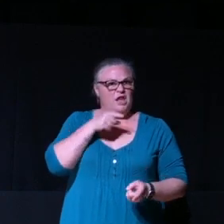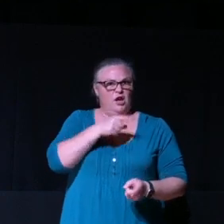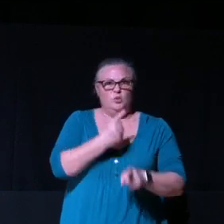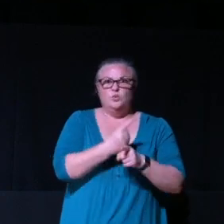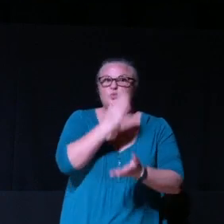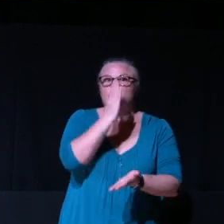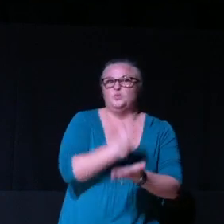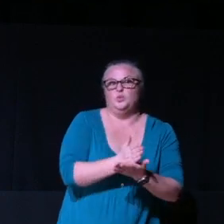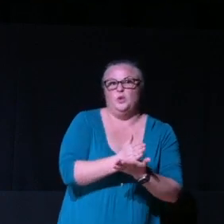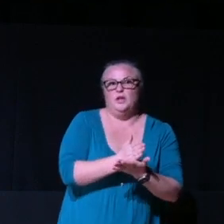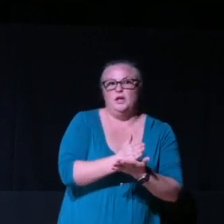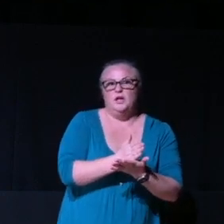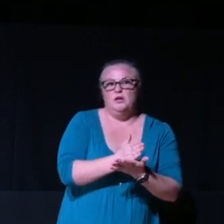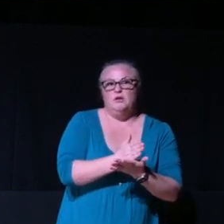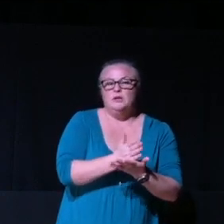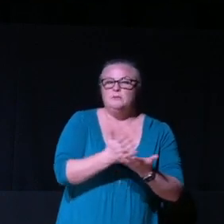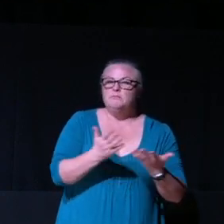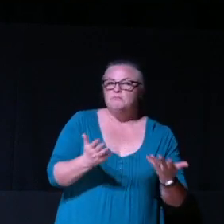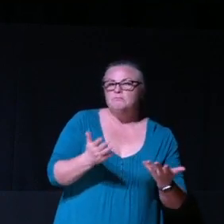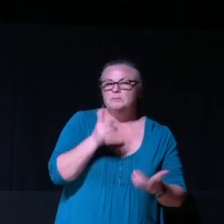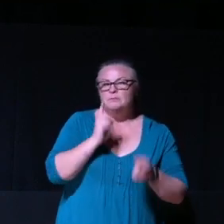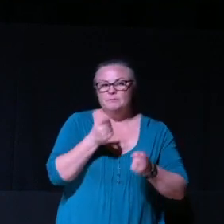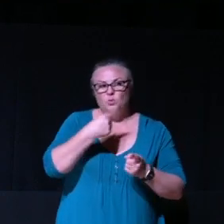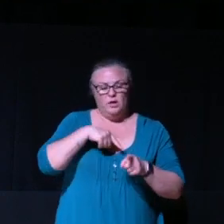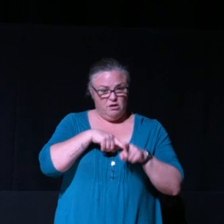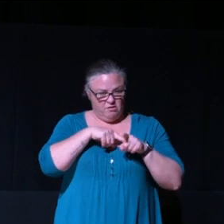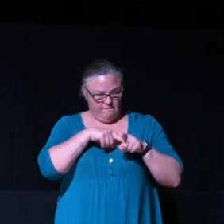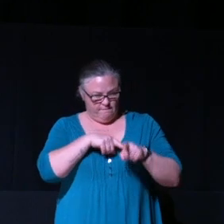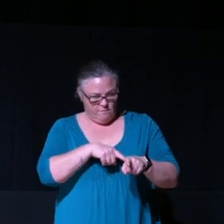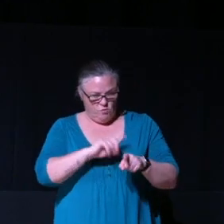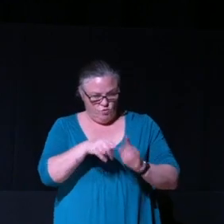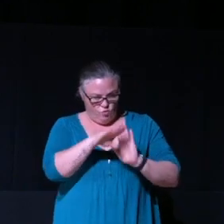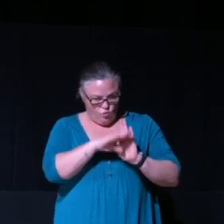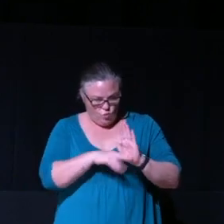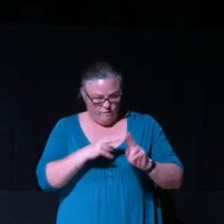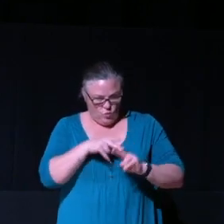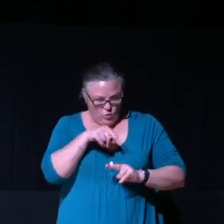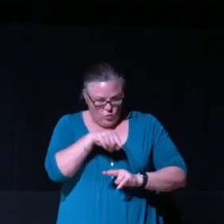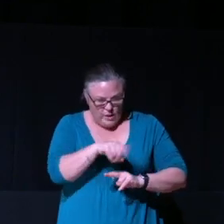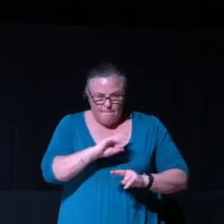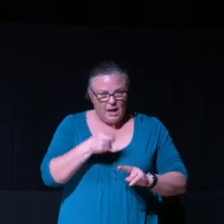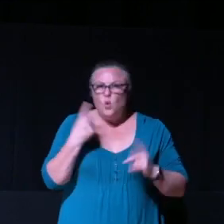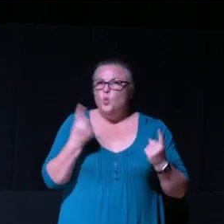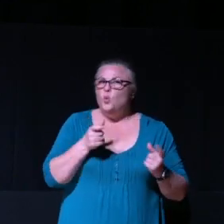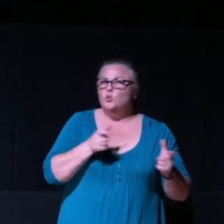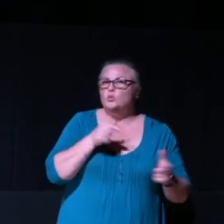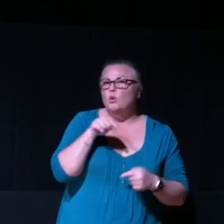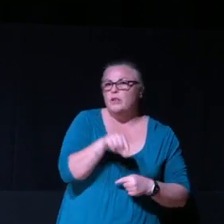and the standards that we're adhering to on social media change really quickly and I don't know who is the adjudicator of a lot of these conversations